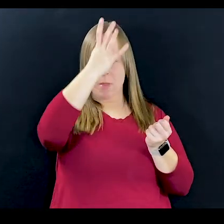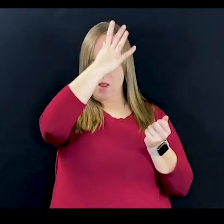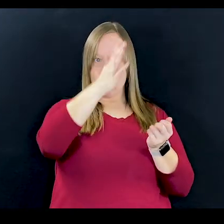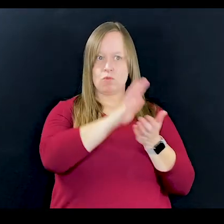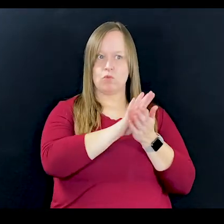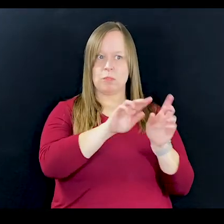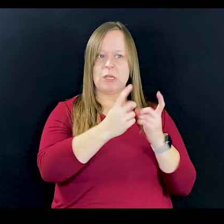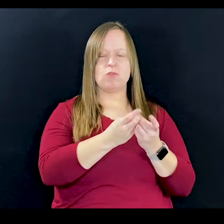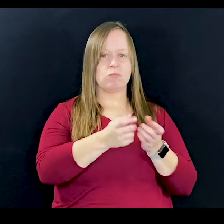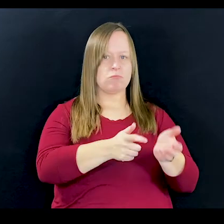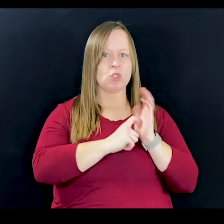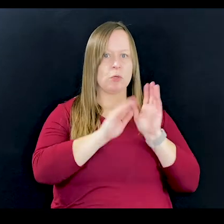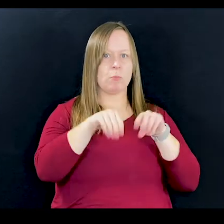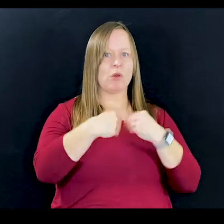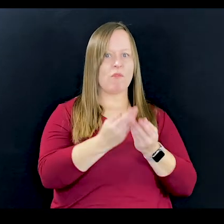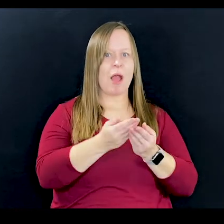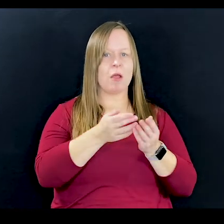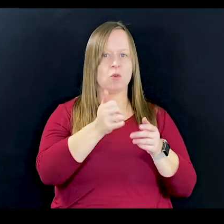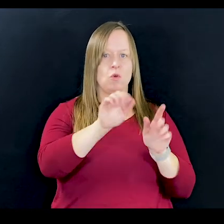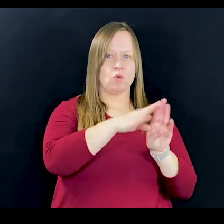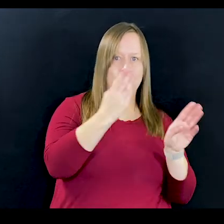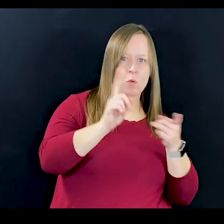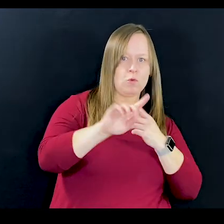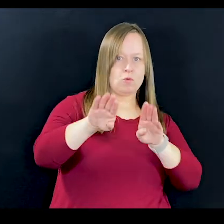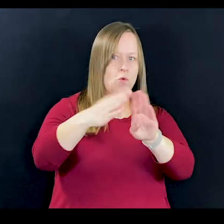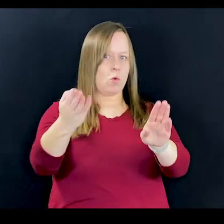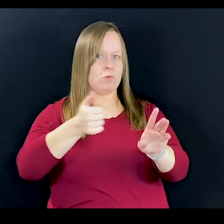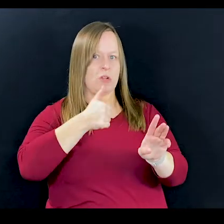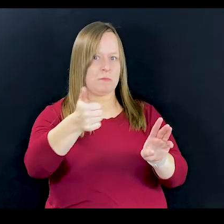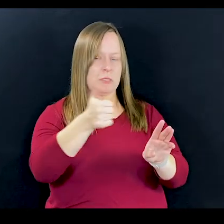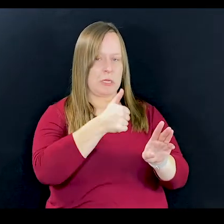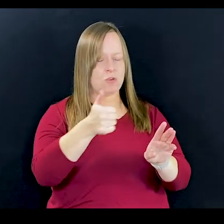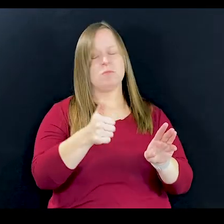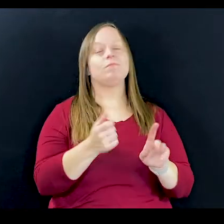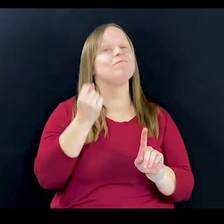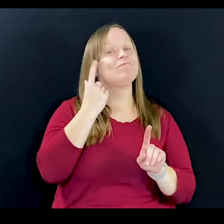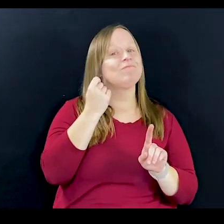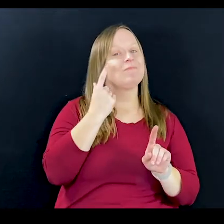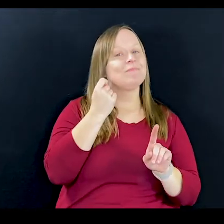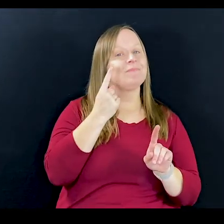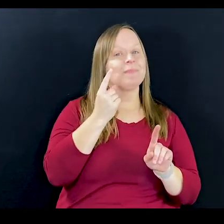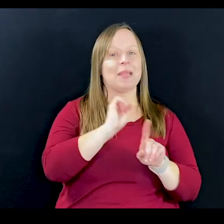school district was required to provide door-to-door transportation. However, the